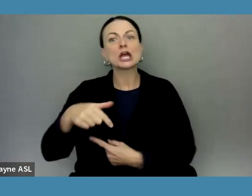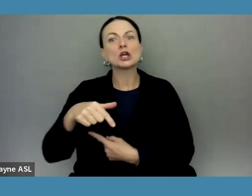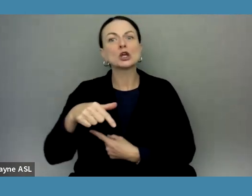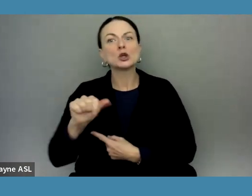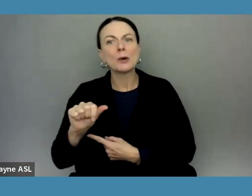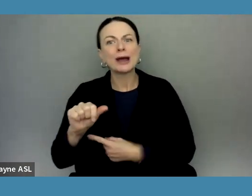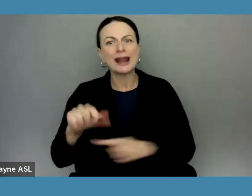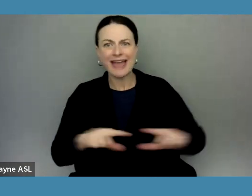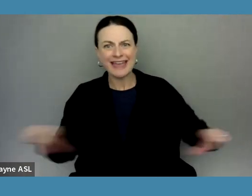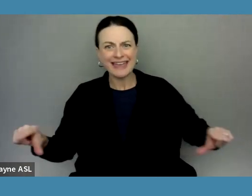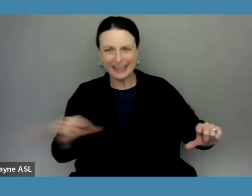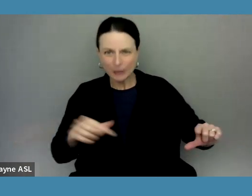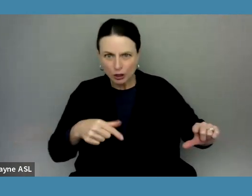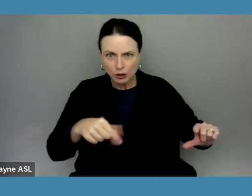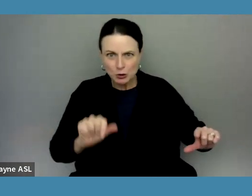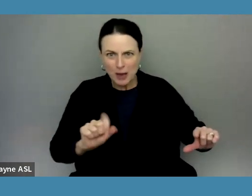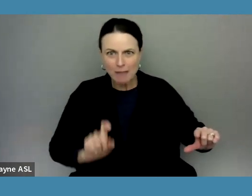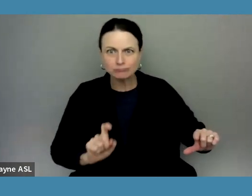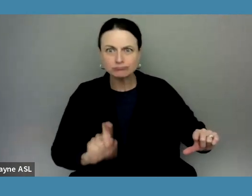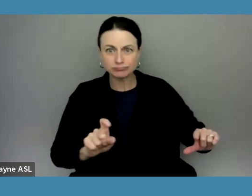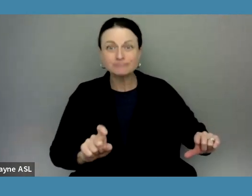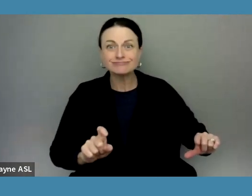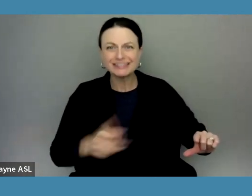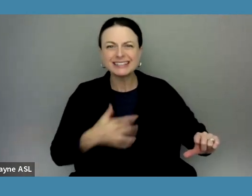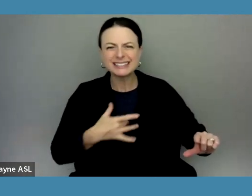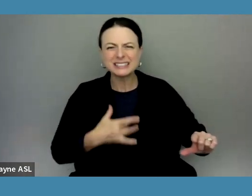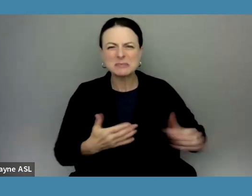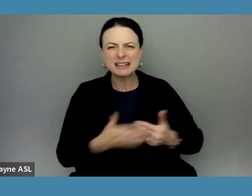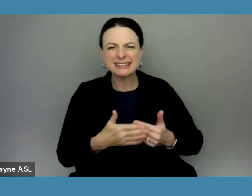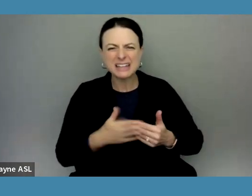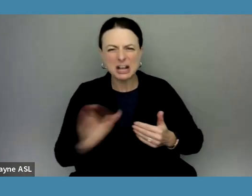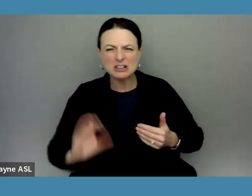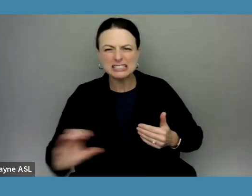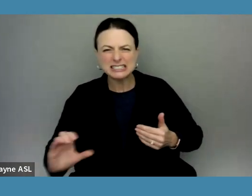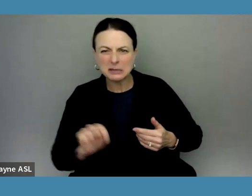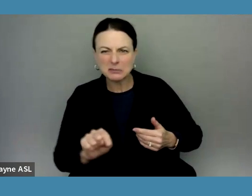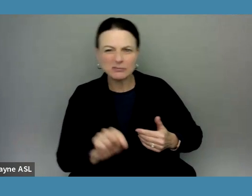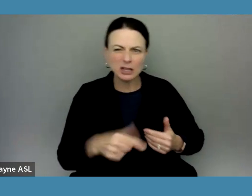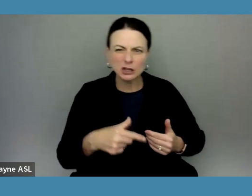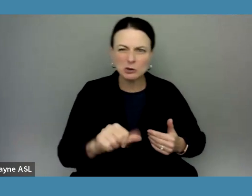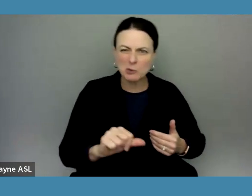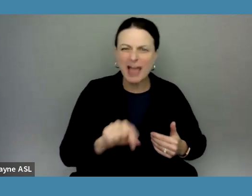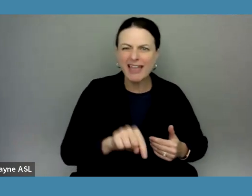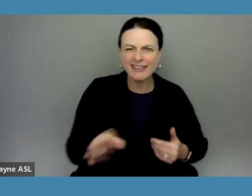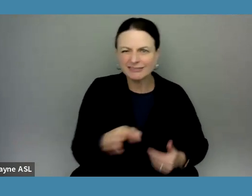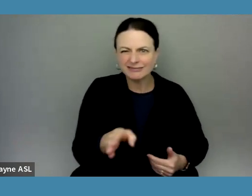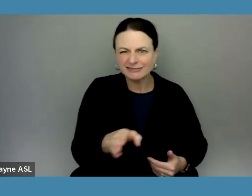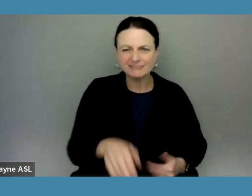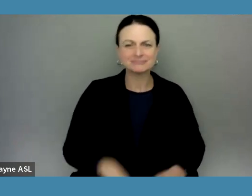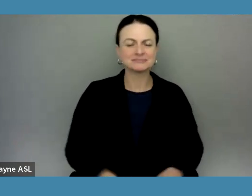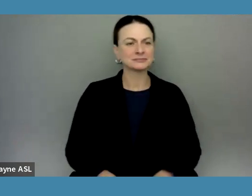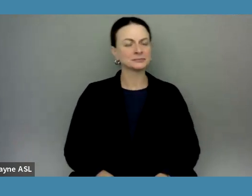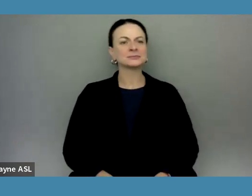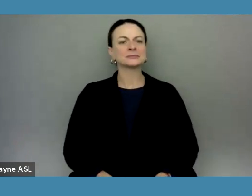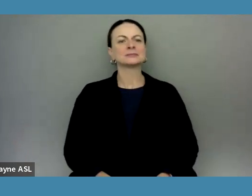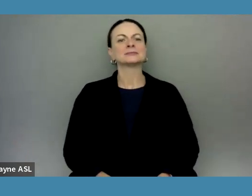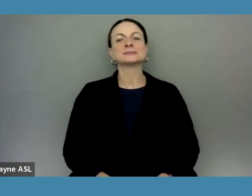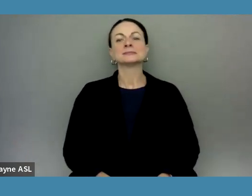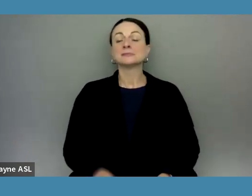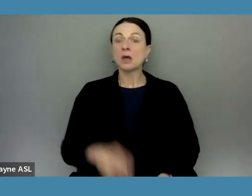on the bottom of your screen. It's typically next to that closed caption button. Additionally, you can email us